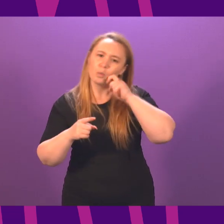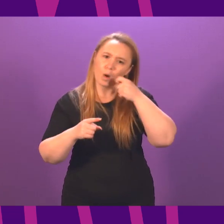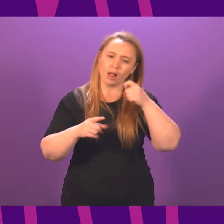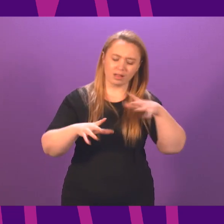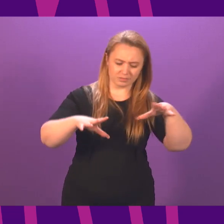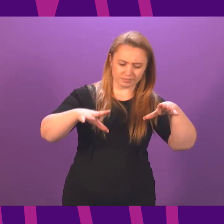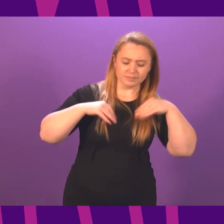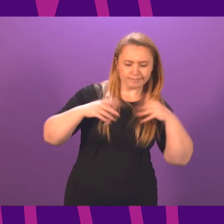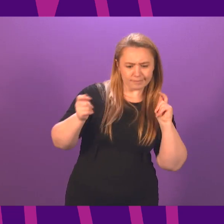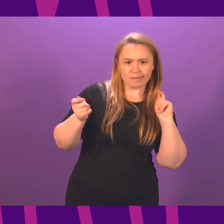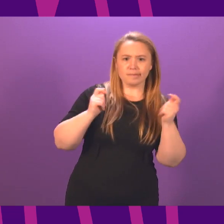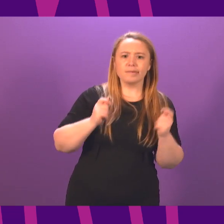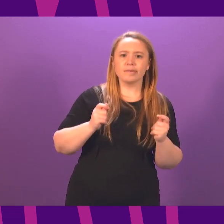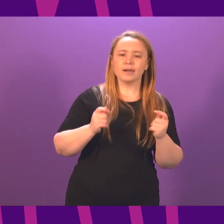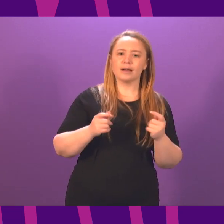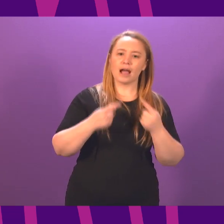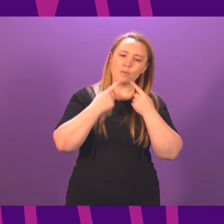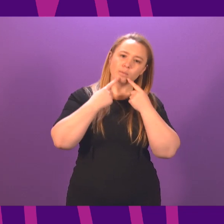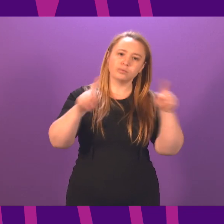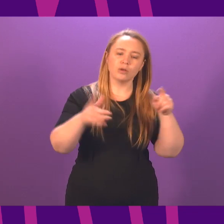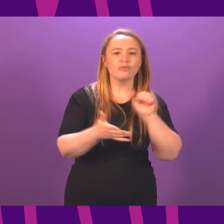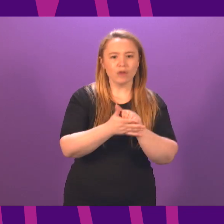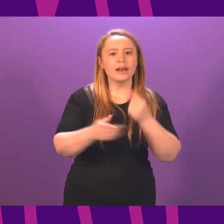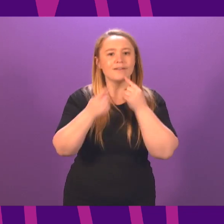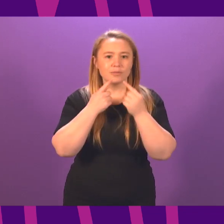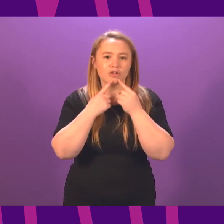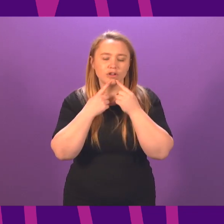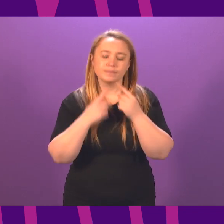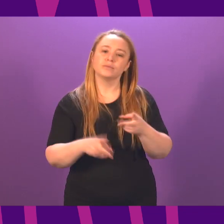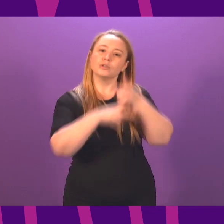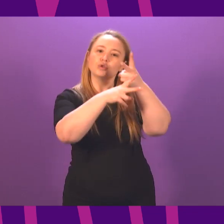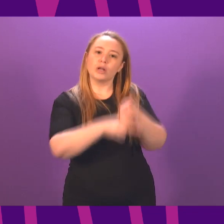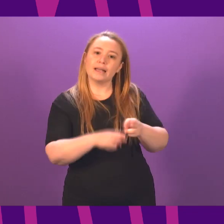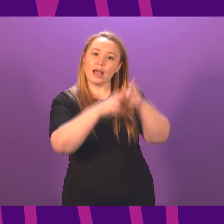advertising and marketing campaigns and in other specific ways. For example, the chief medical